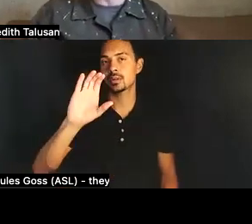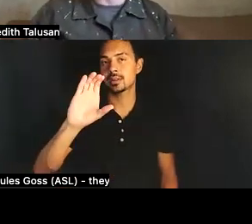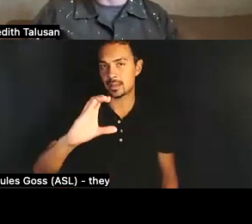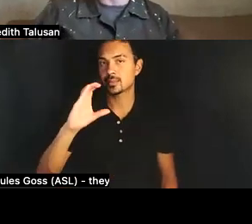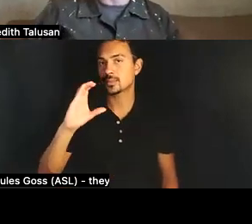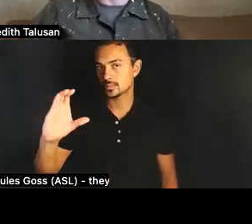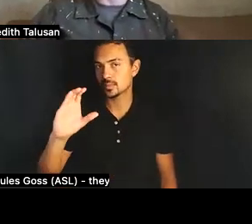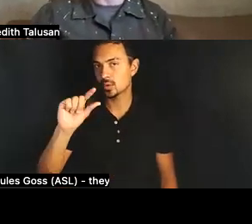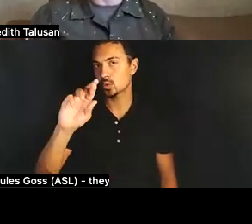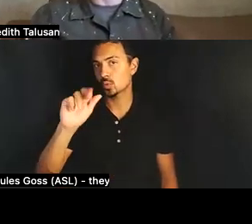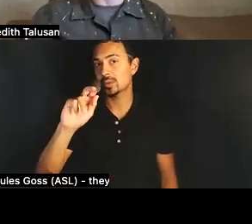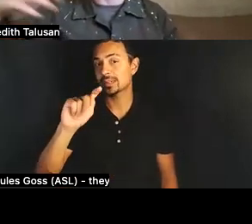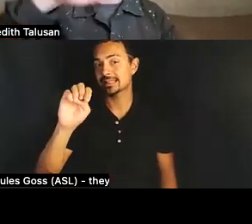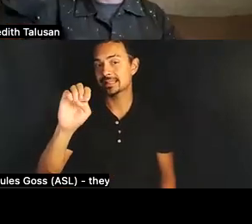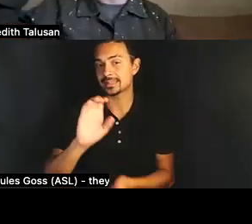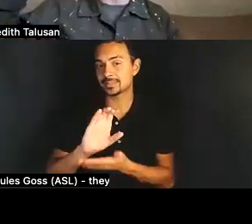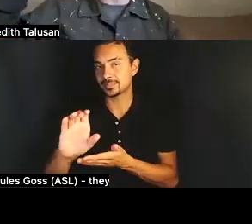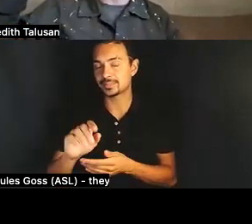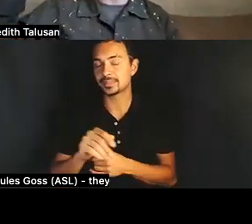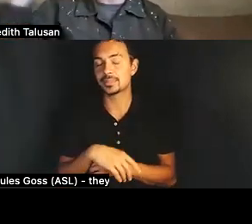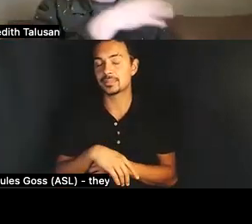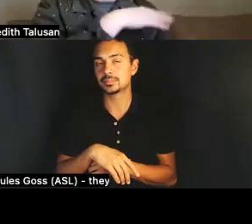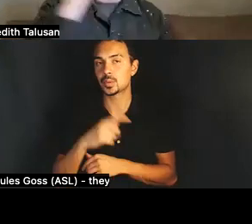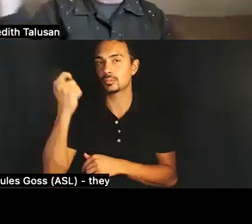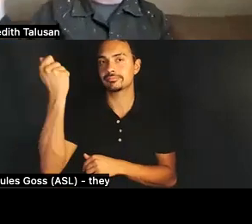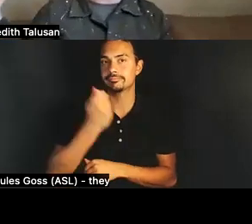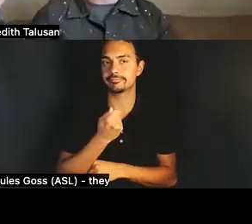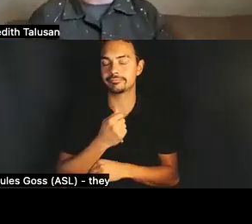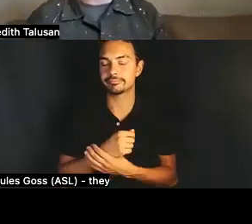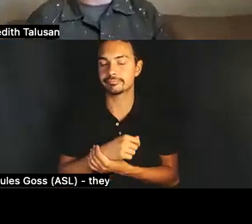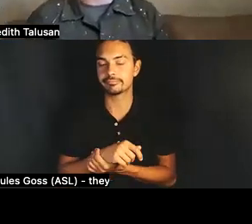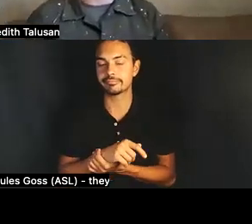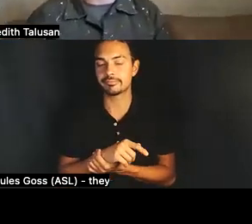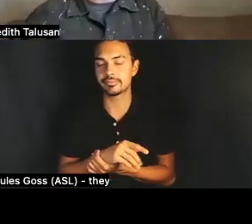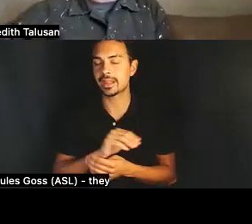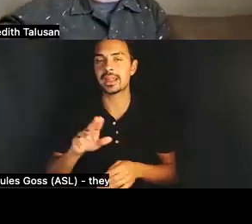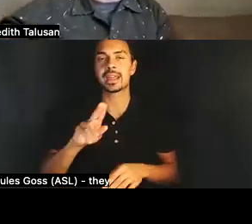Arturo is a form of former Creative Capital awardee and